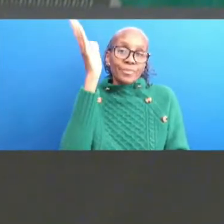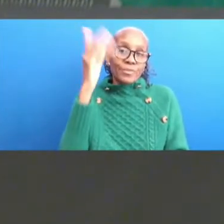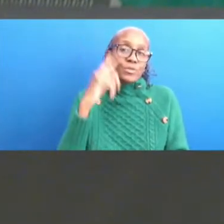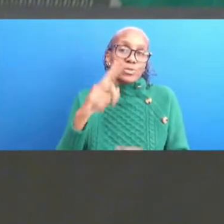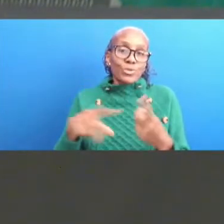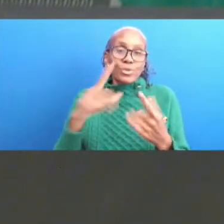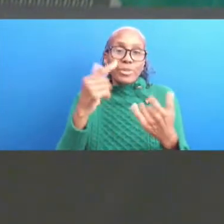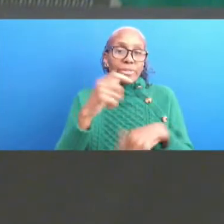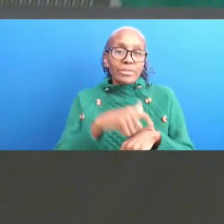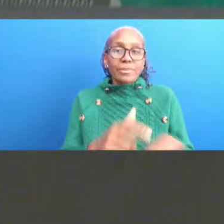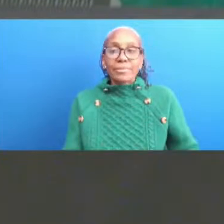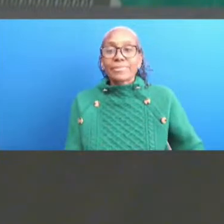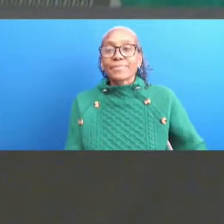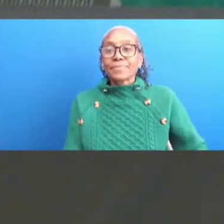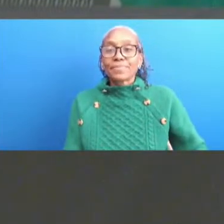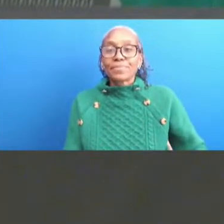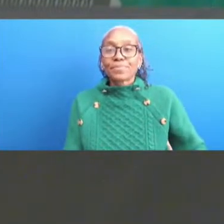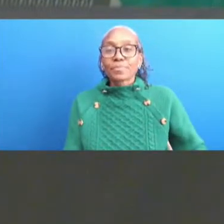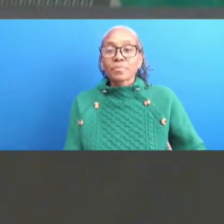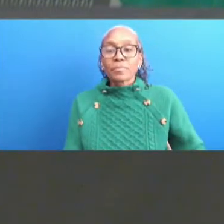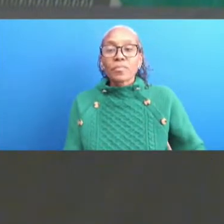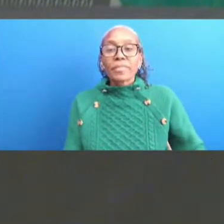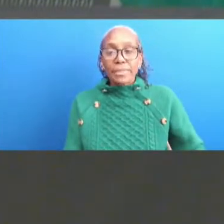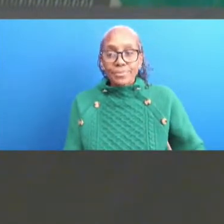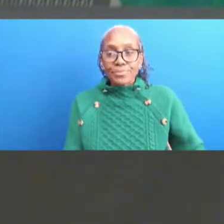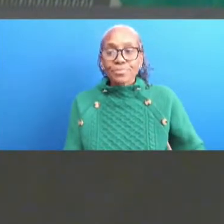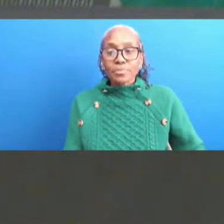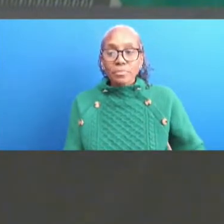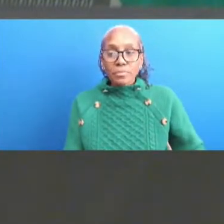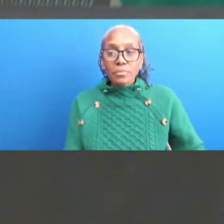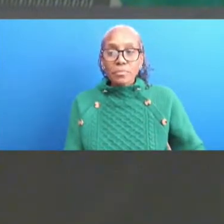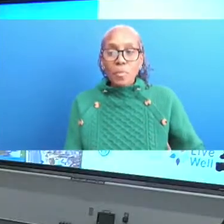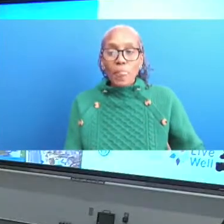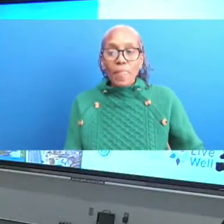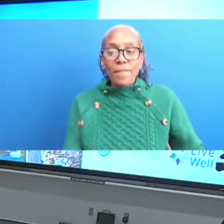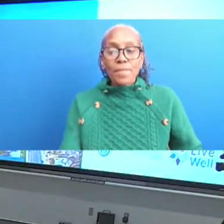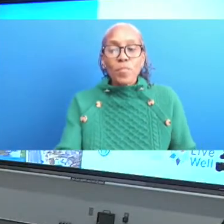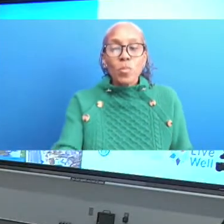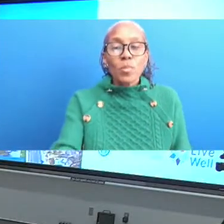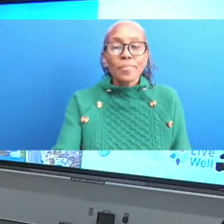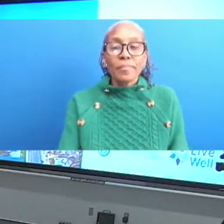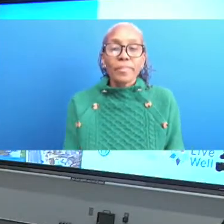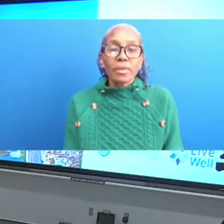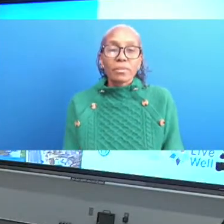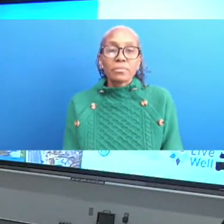RECOGNIZE DR. WATSON TO COME FORWARD AND DELIVER THAT PRESENTATION TO YOU AT THIS